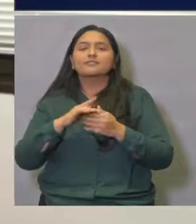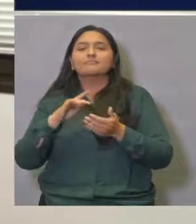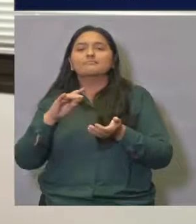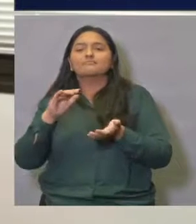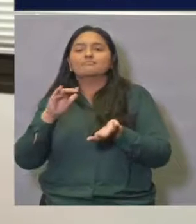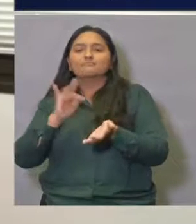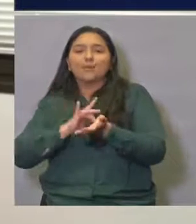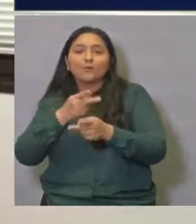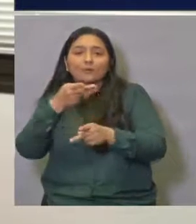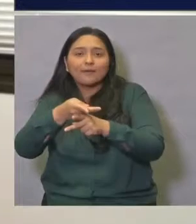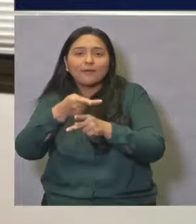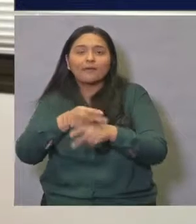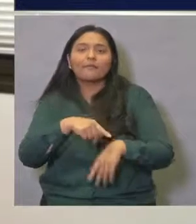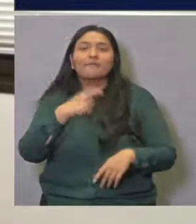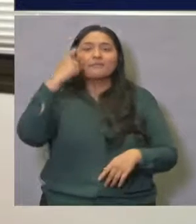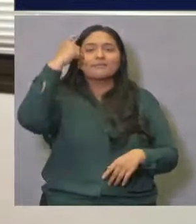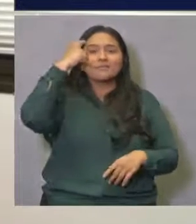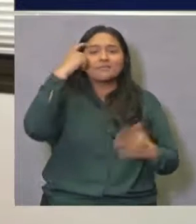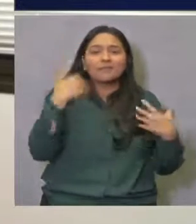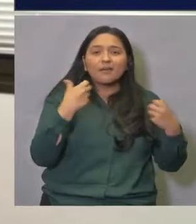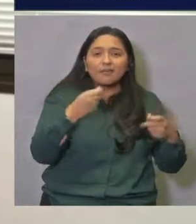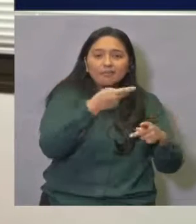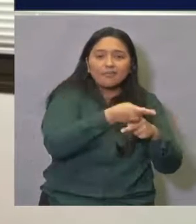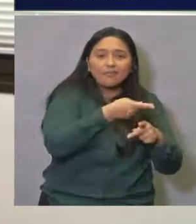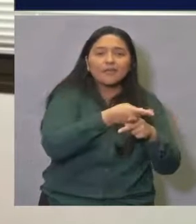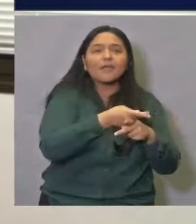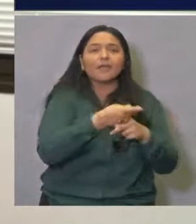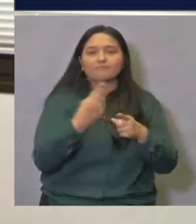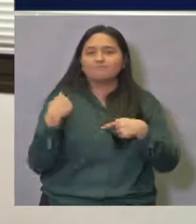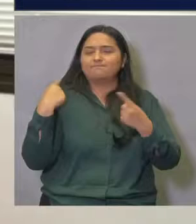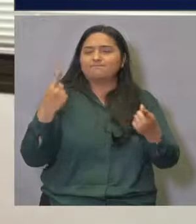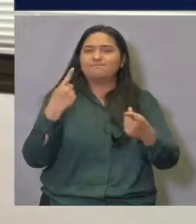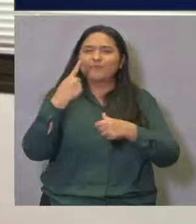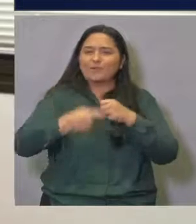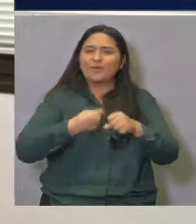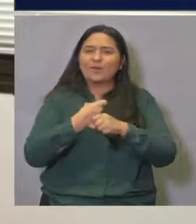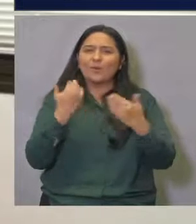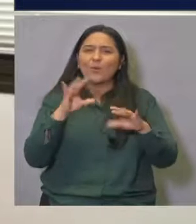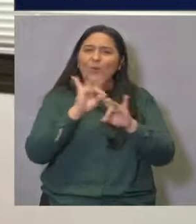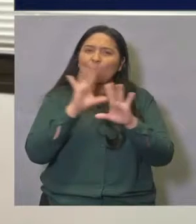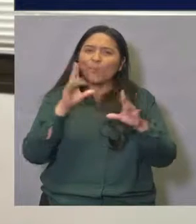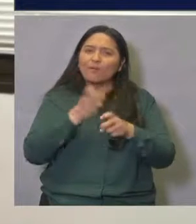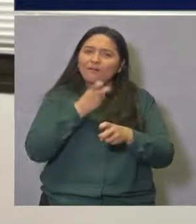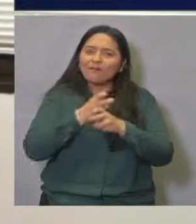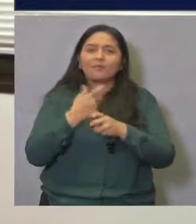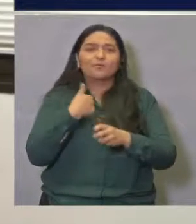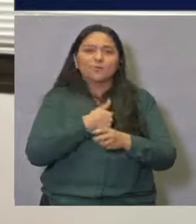CONDADO Y ORGANIZACIONES COMUNITARIAS PARA TRAER PRUEBAS DE COVID┘19 A VECINDARIOS QUE NO TIENEN ACCESO A RECURSOS,